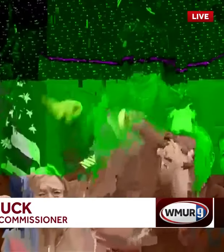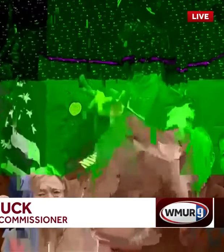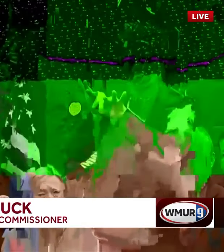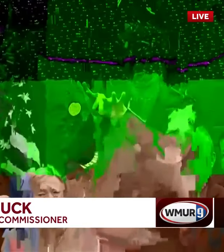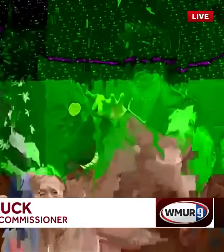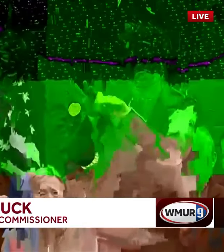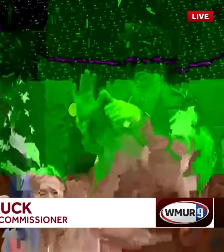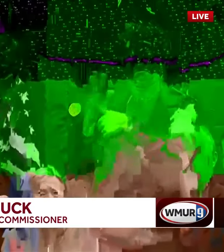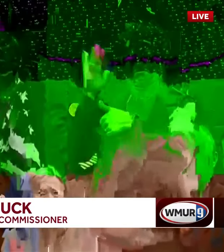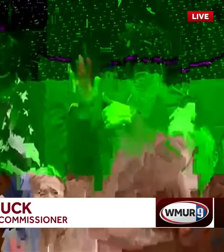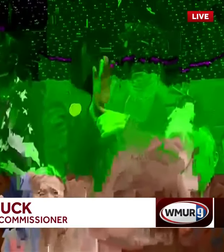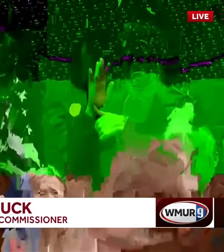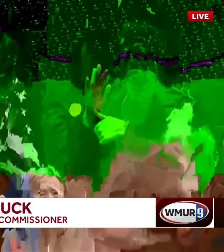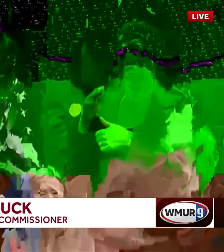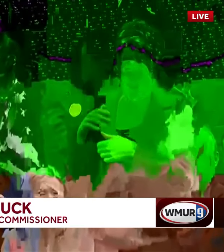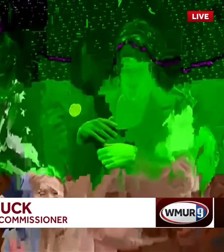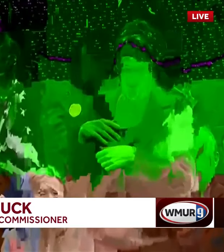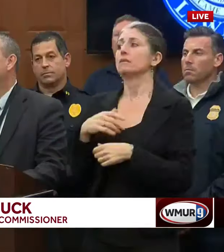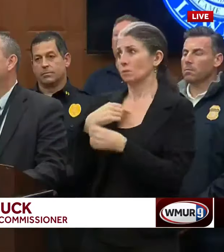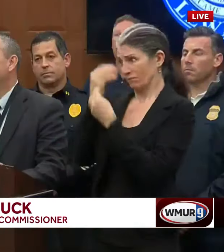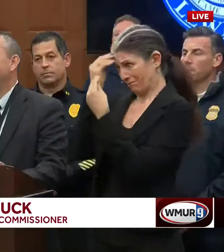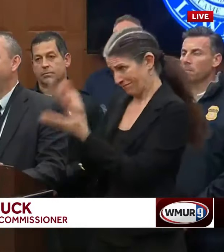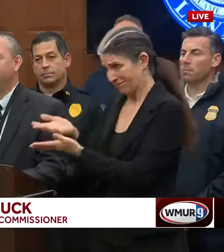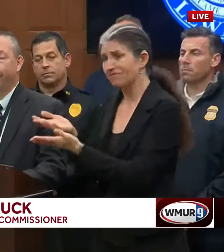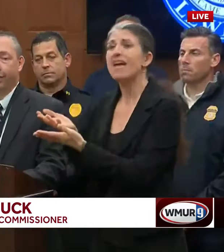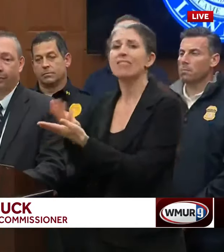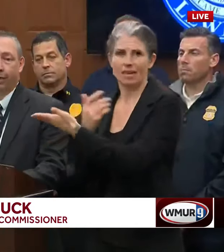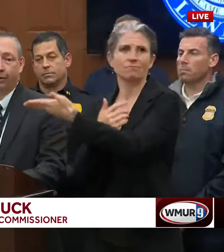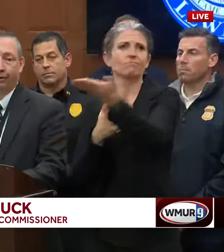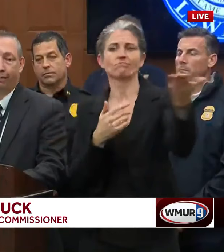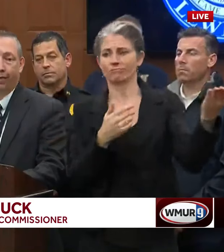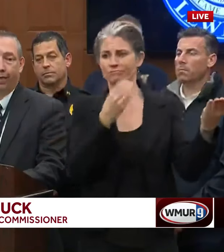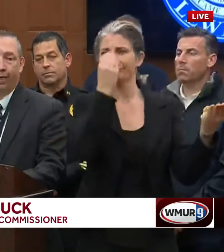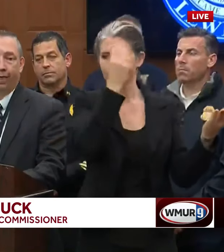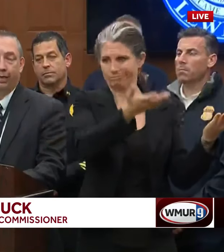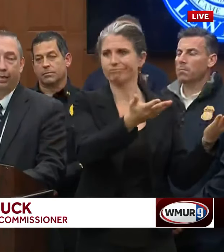IT’S IMPORTANT THAT THEY HEARD THAT INFORMATION. LOUDON AS CLOSE TO FIRST BODY ELSE.